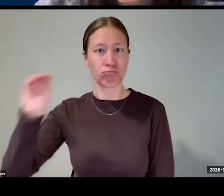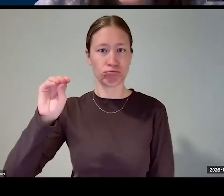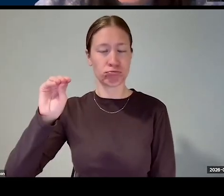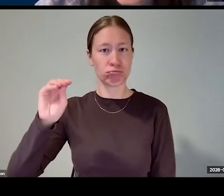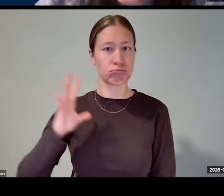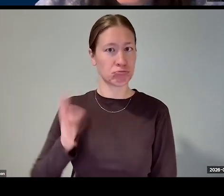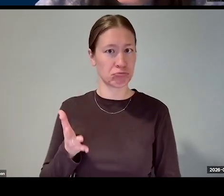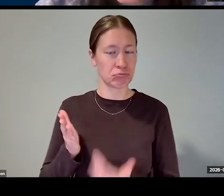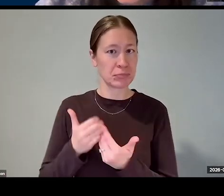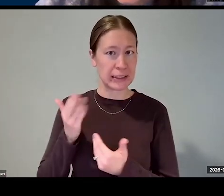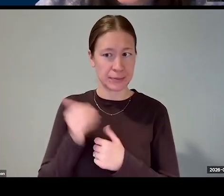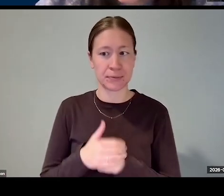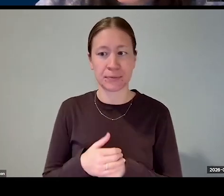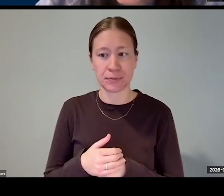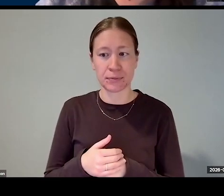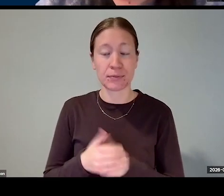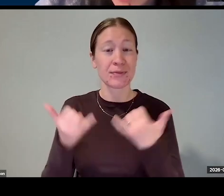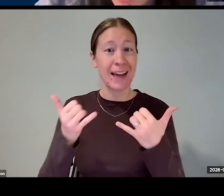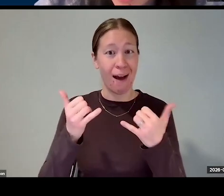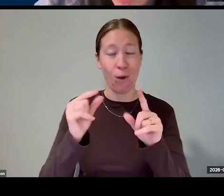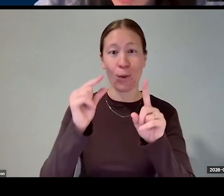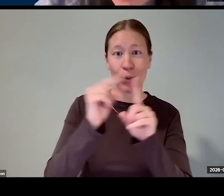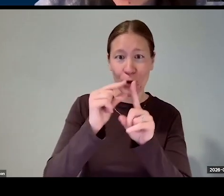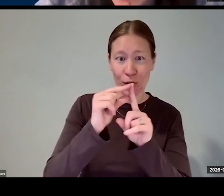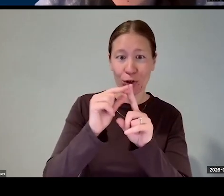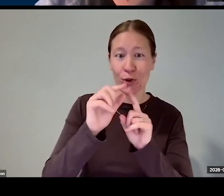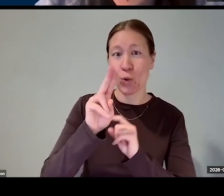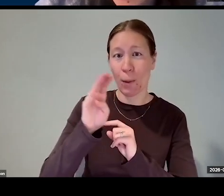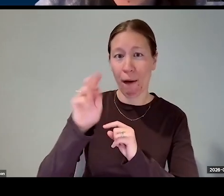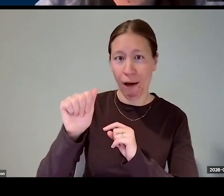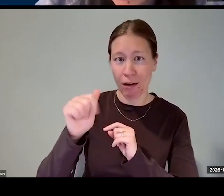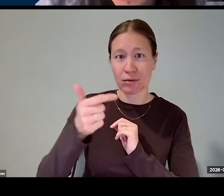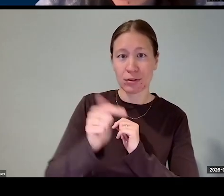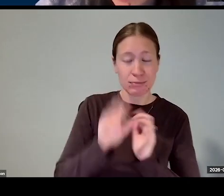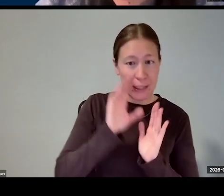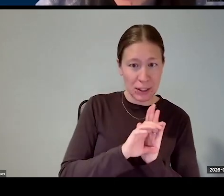So now it's going text box, then image and I can just keep moving through this